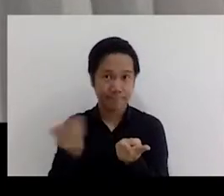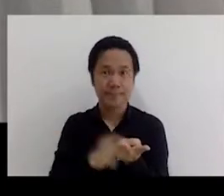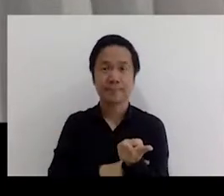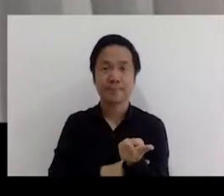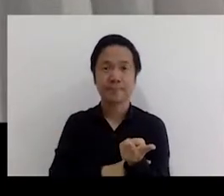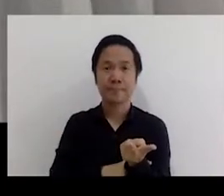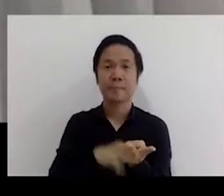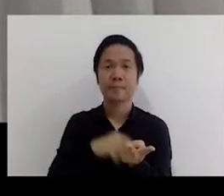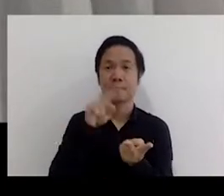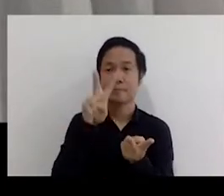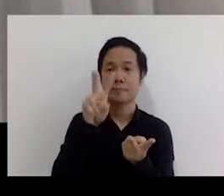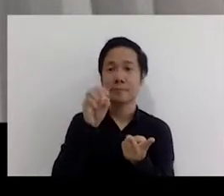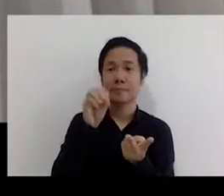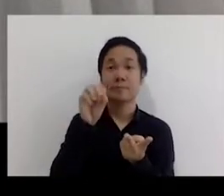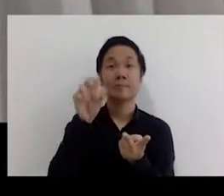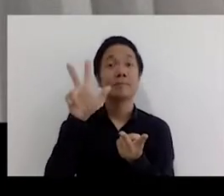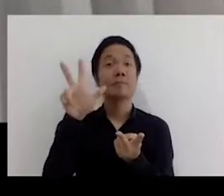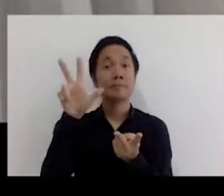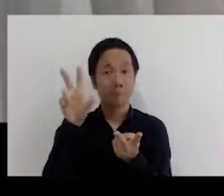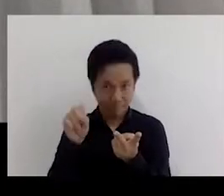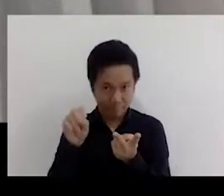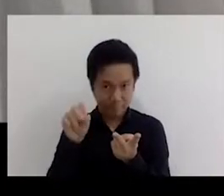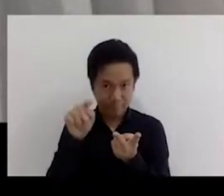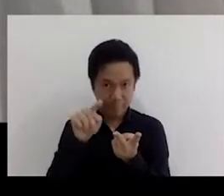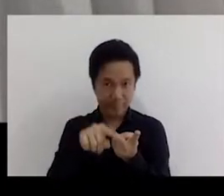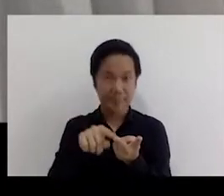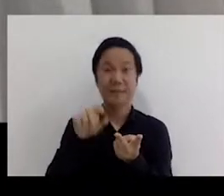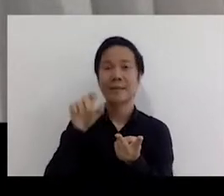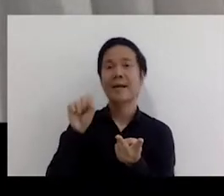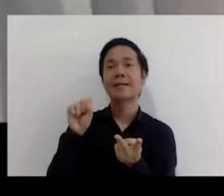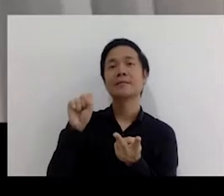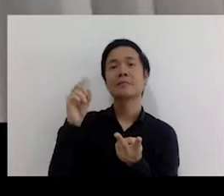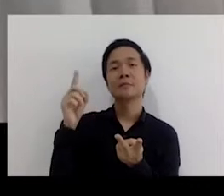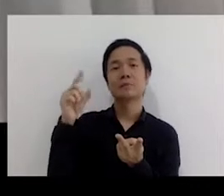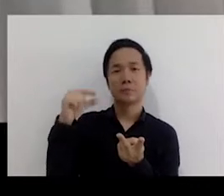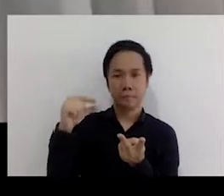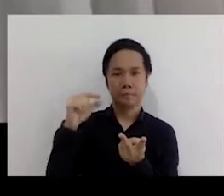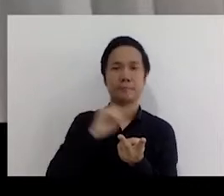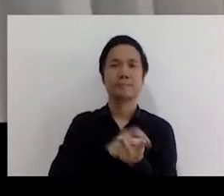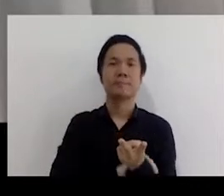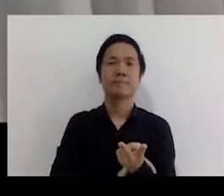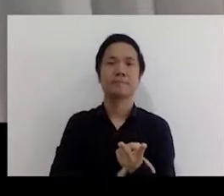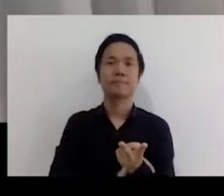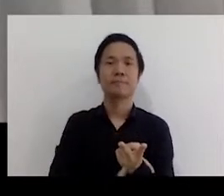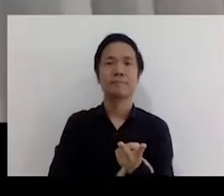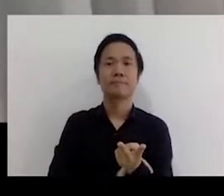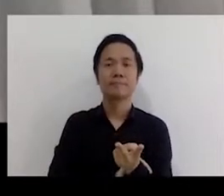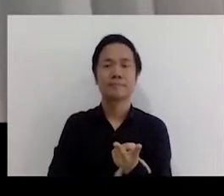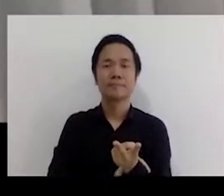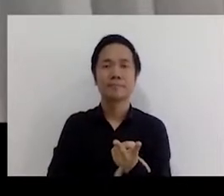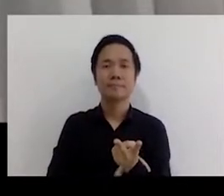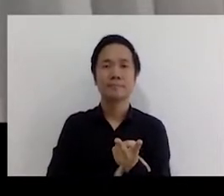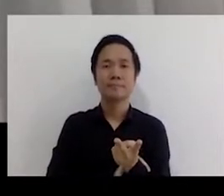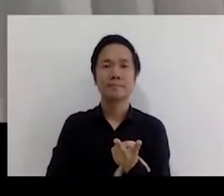and the 2030 Agenda of Sustainable Development. And I would like to underline that